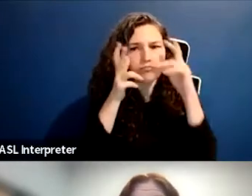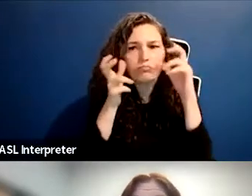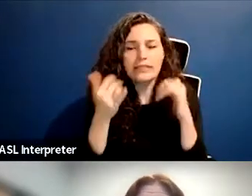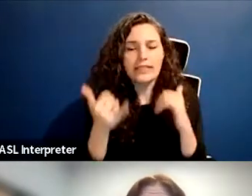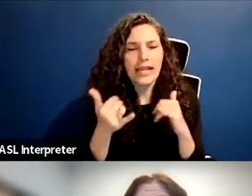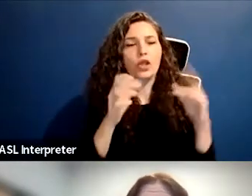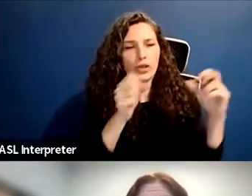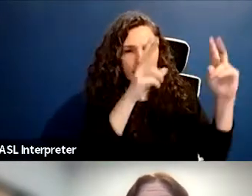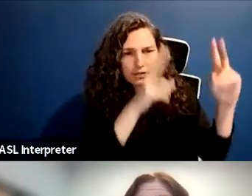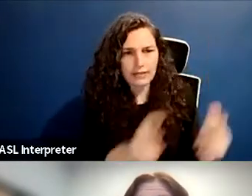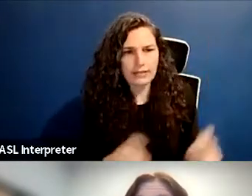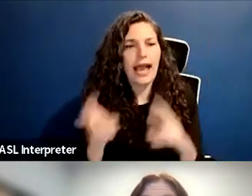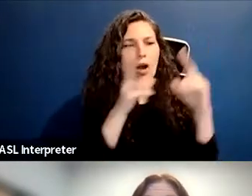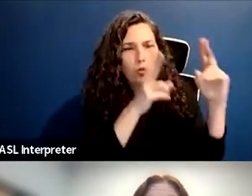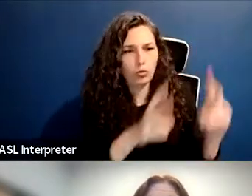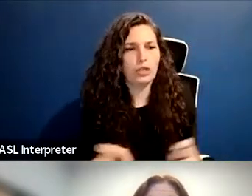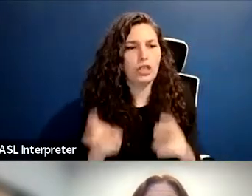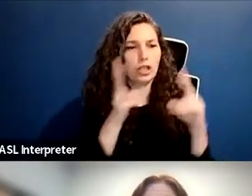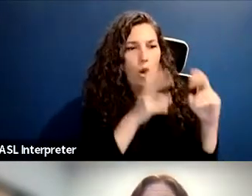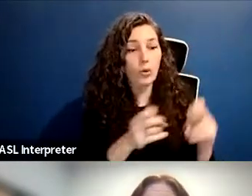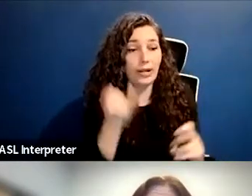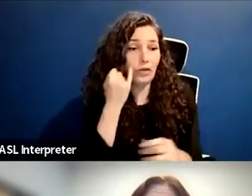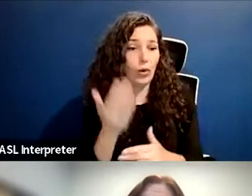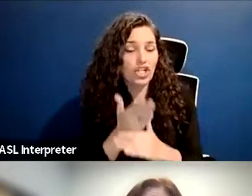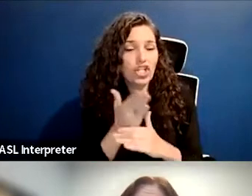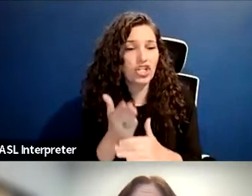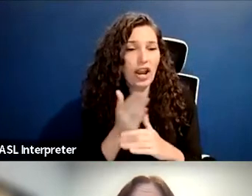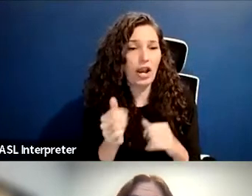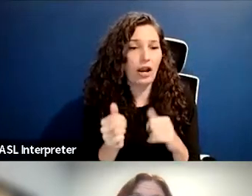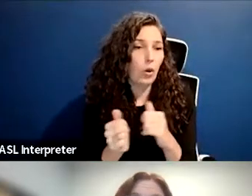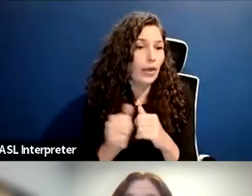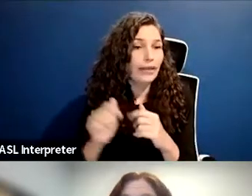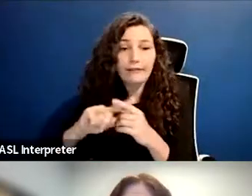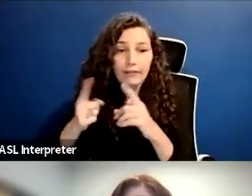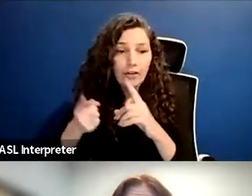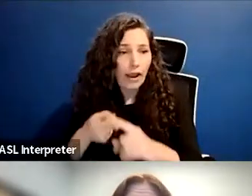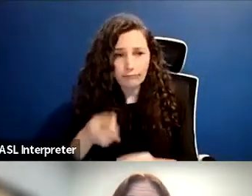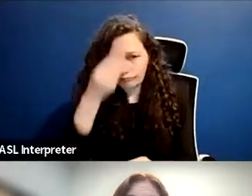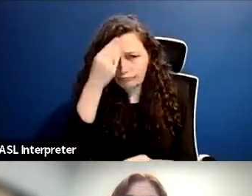with a podcasting friend and they're clear and simple and sort of instructive.